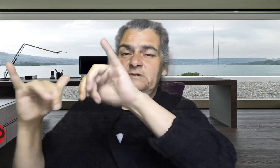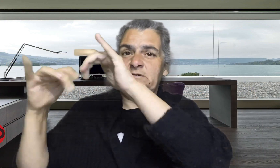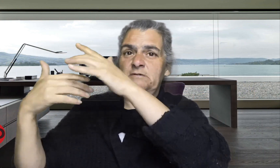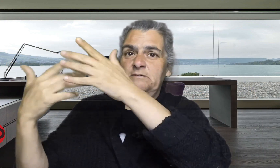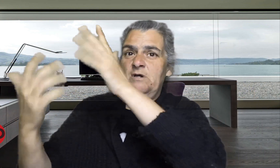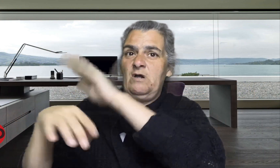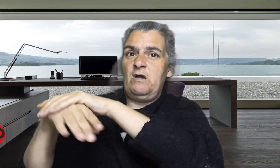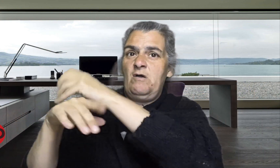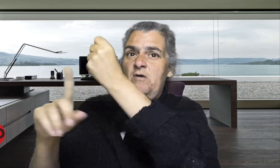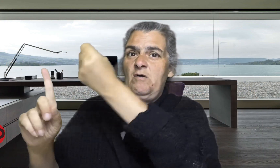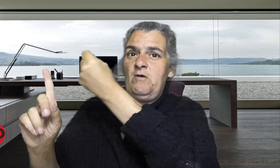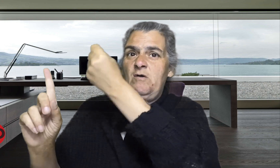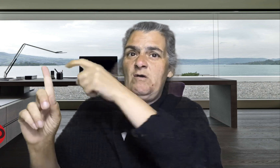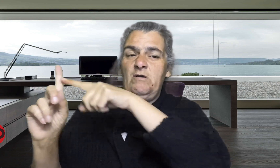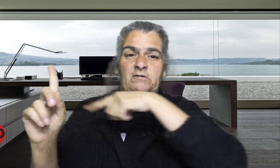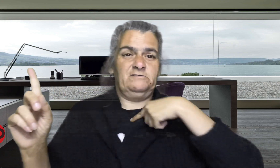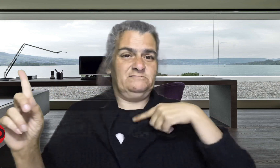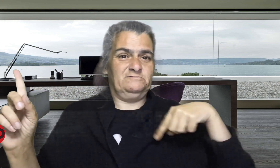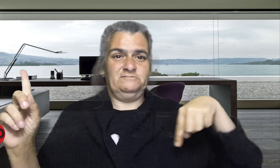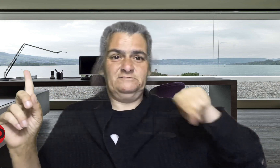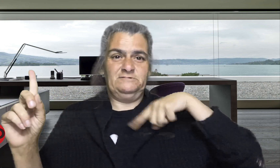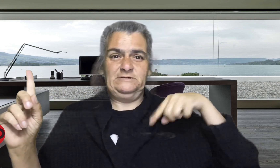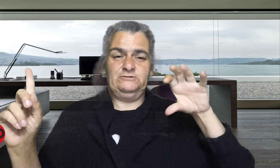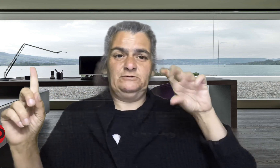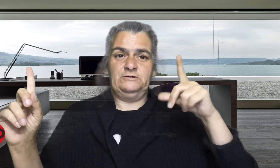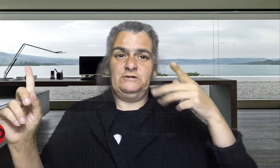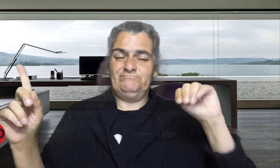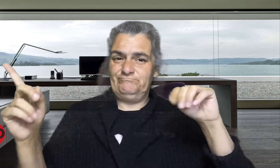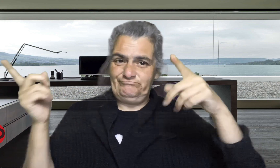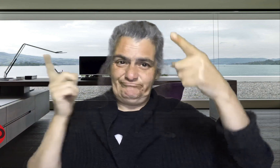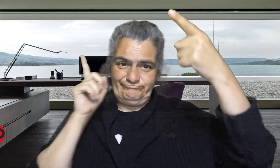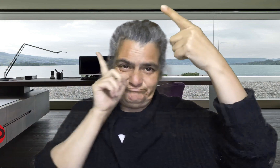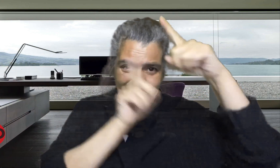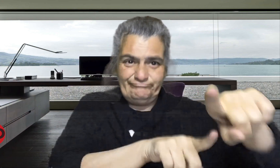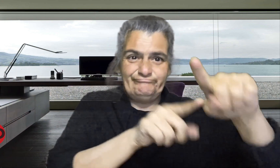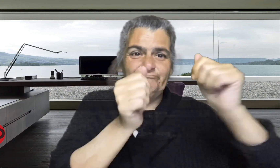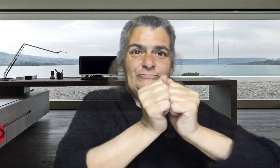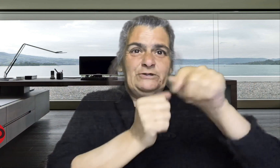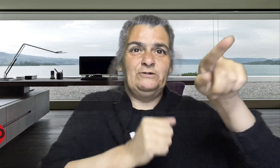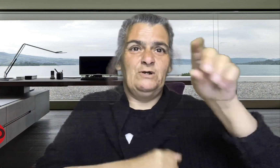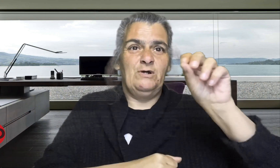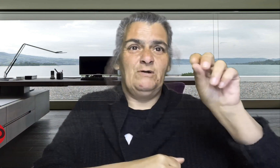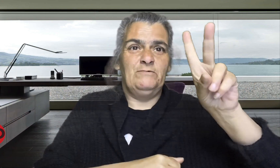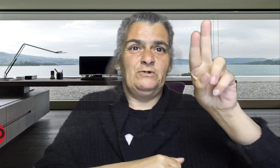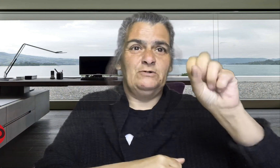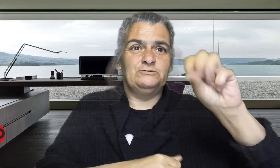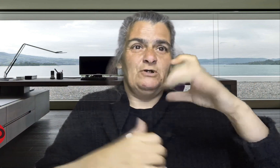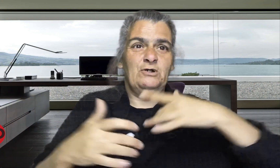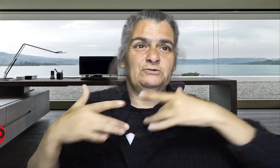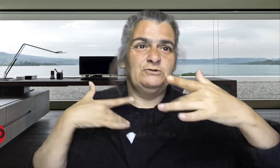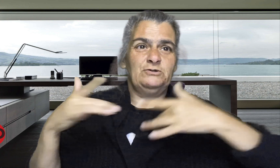proceeding is still “on hold”. CDGM strongly shares OVRSC-COSRV’s